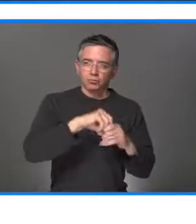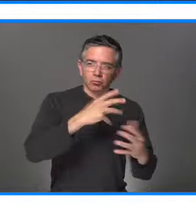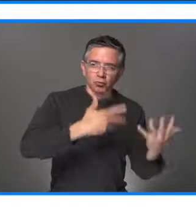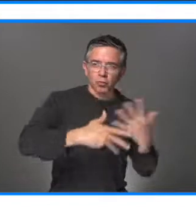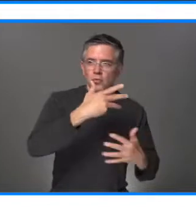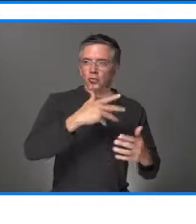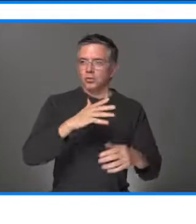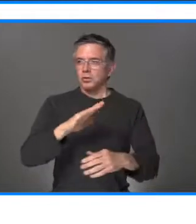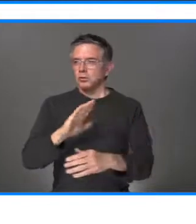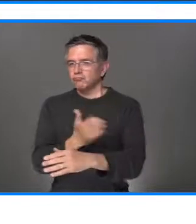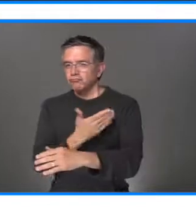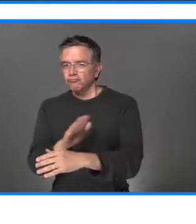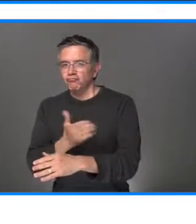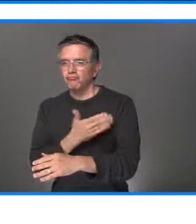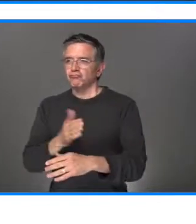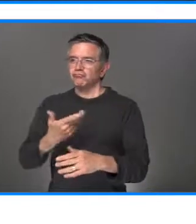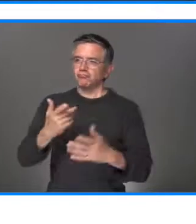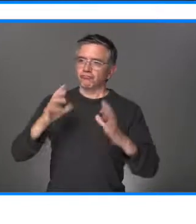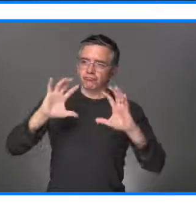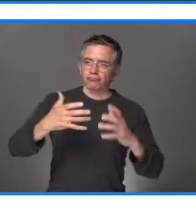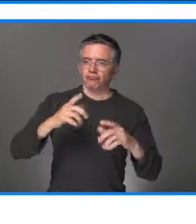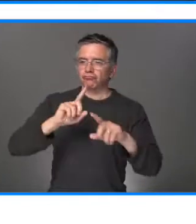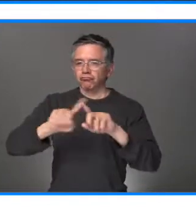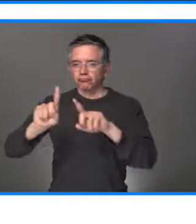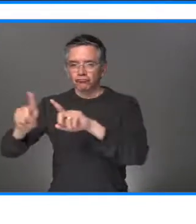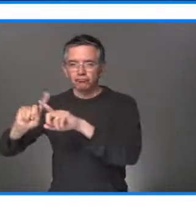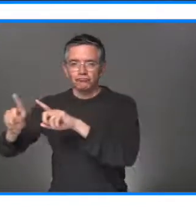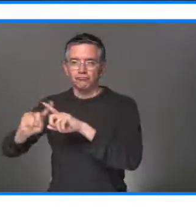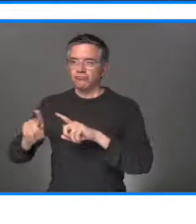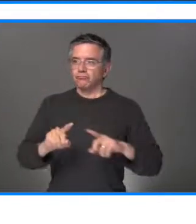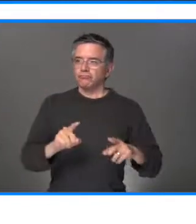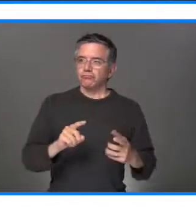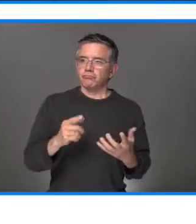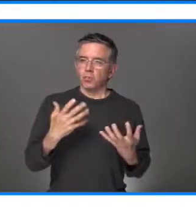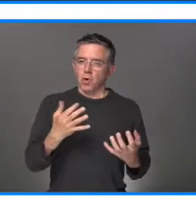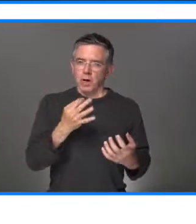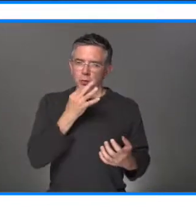that we really want to return to as soon as possible, and vaccine will make possible.